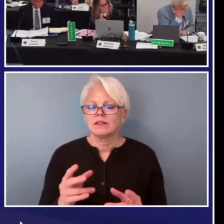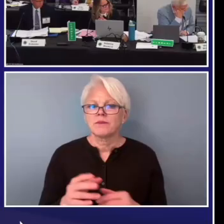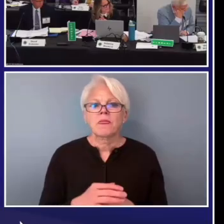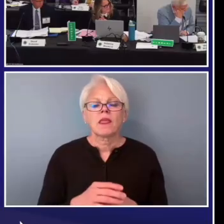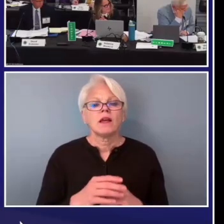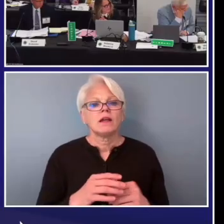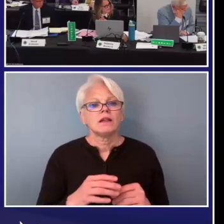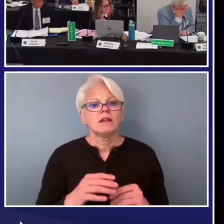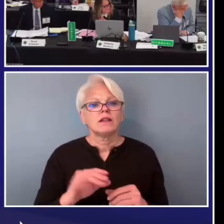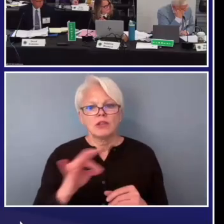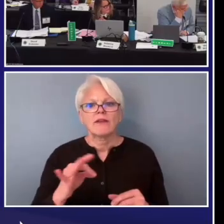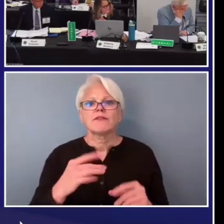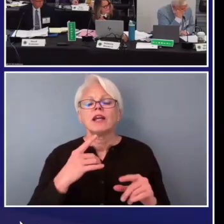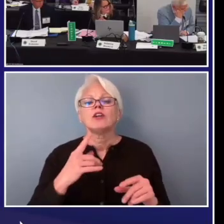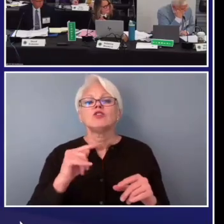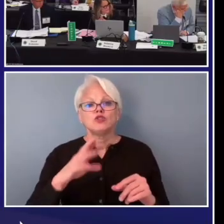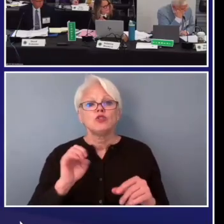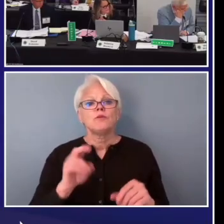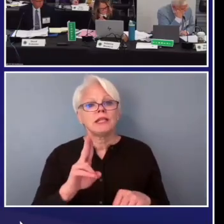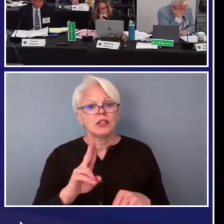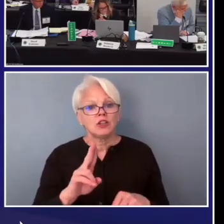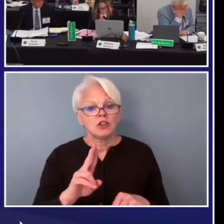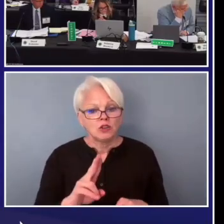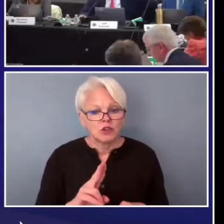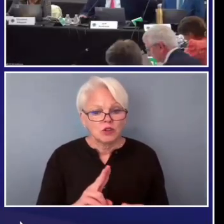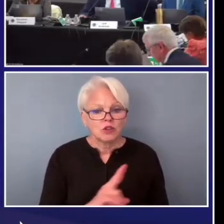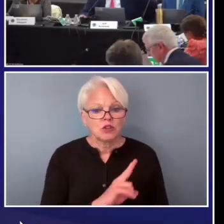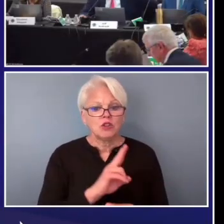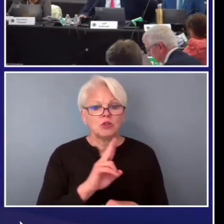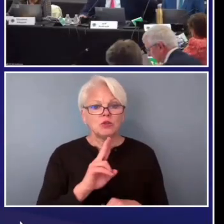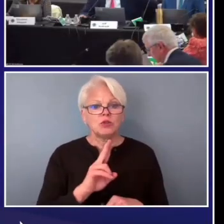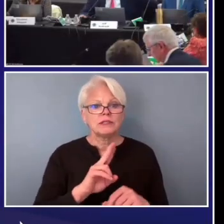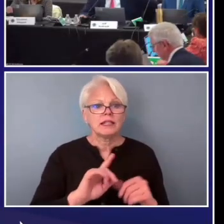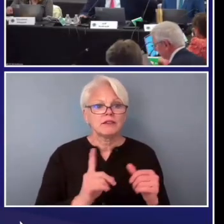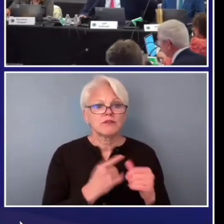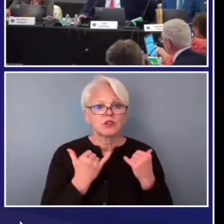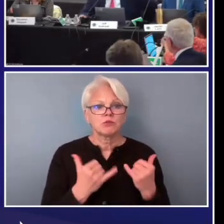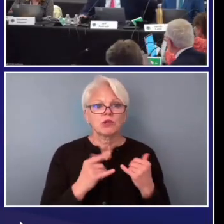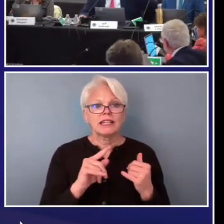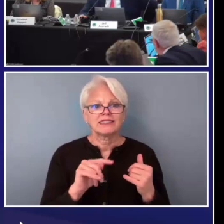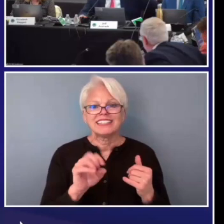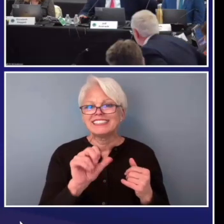I think to be used in for the present tense. It doesn't mean sometime, way